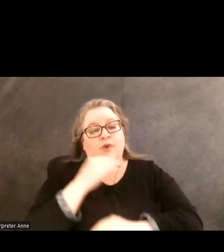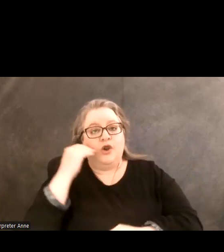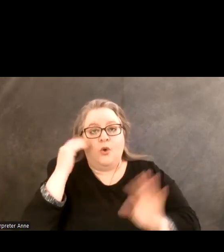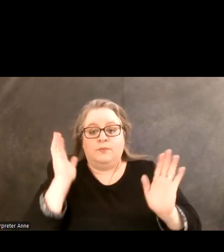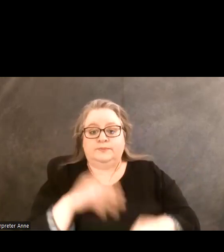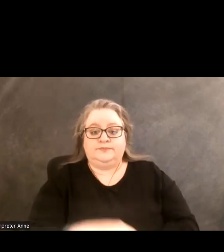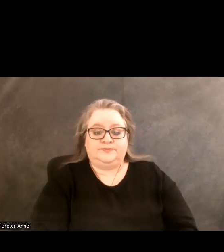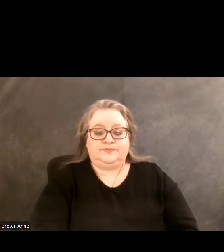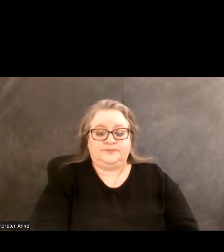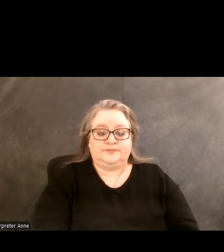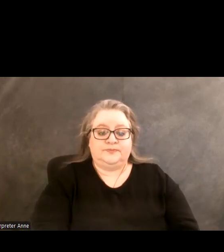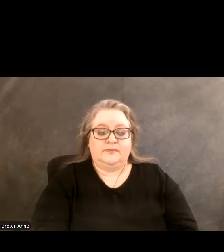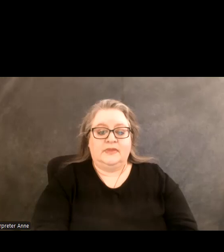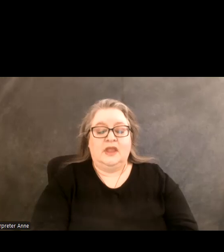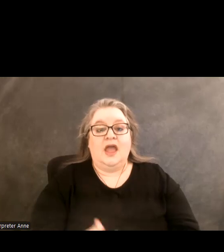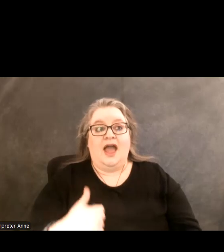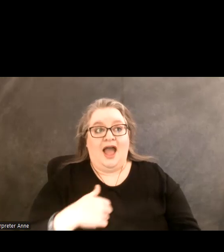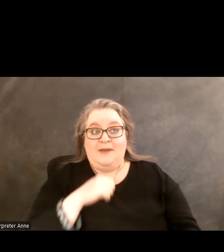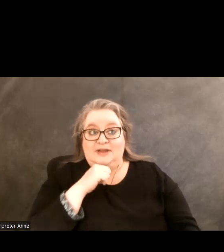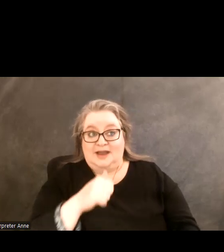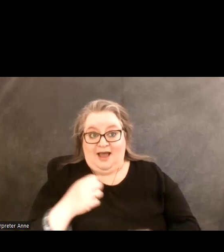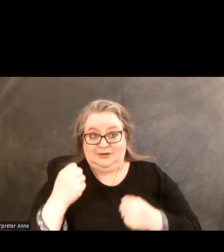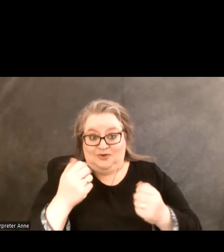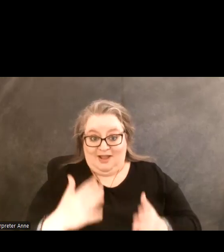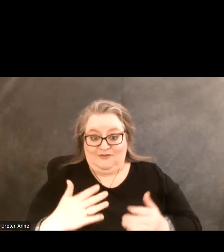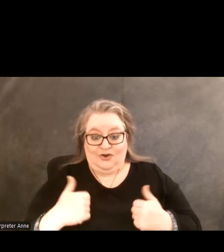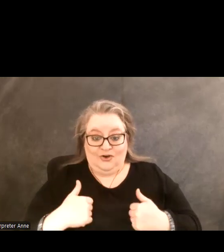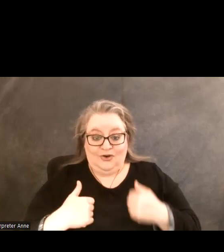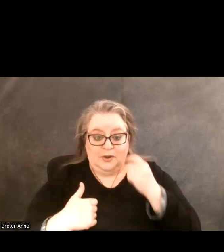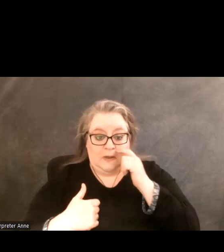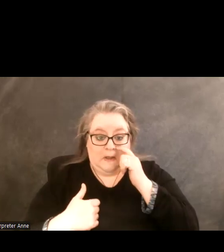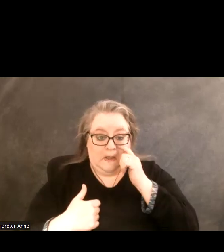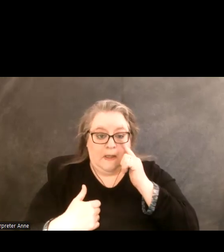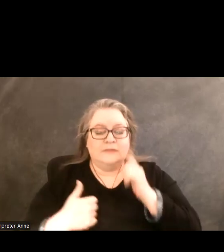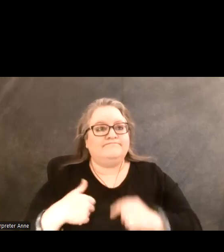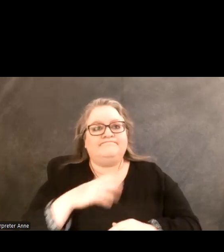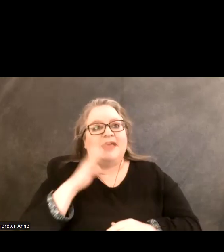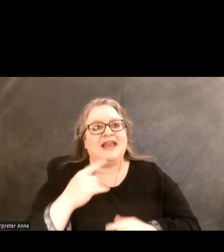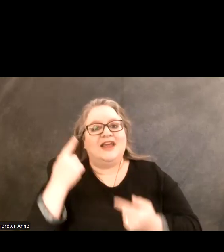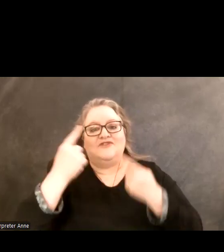And I'm a non-driver, and I never considered how bad the